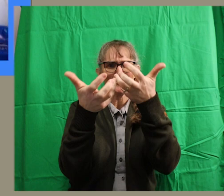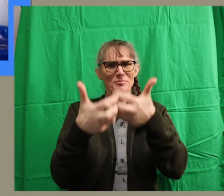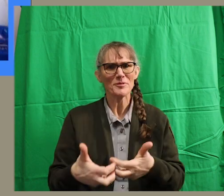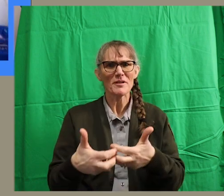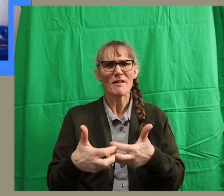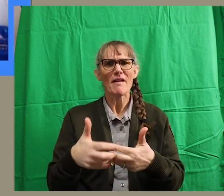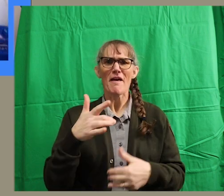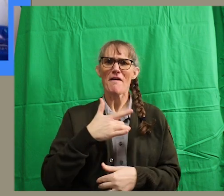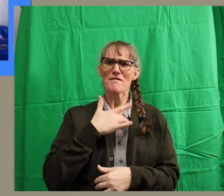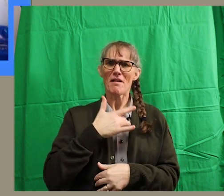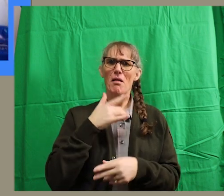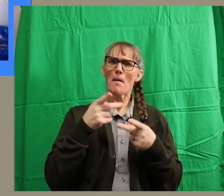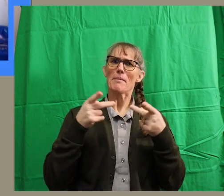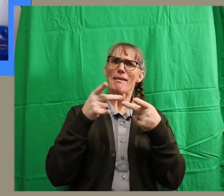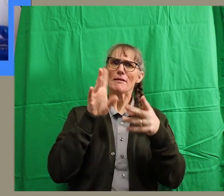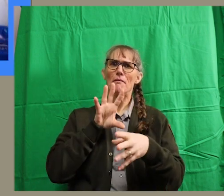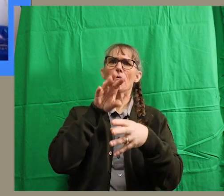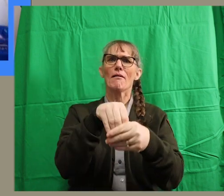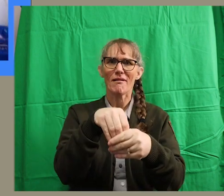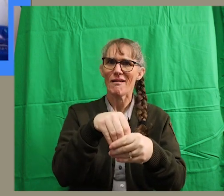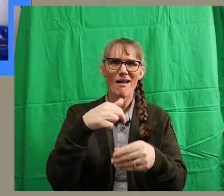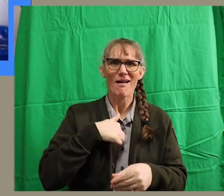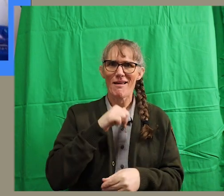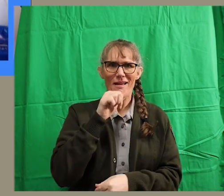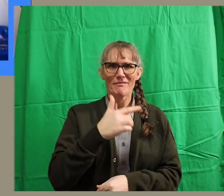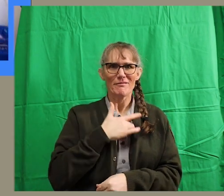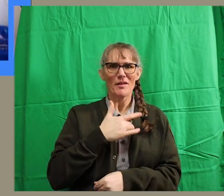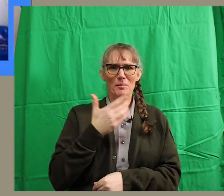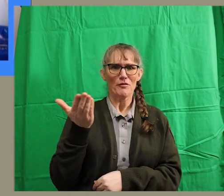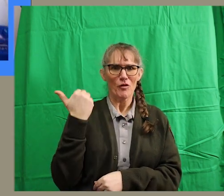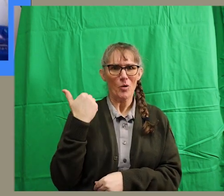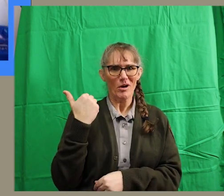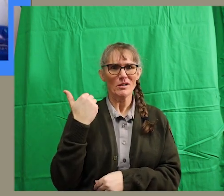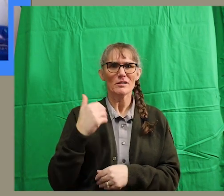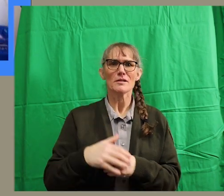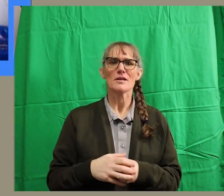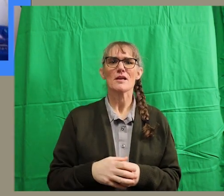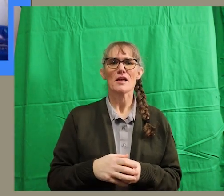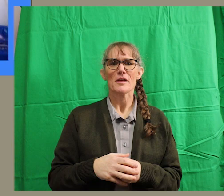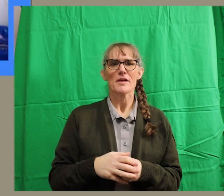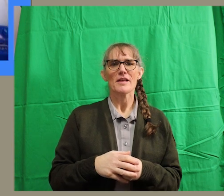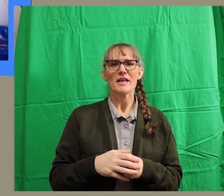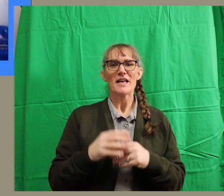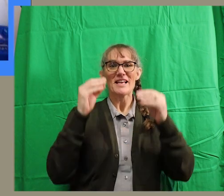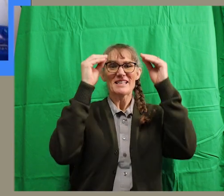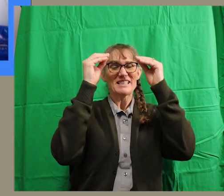which I hadn't felt before. um Dr B really, you know,